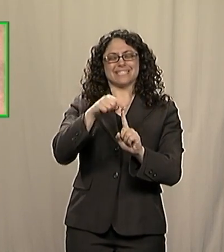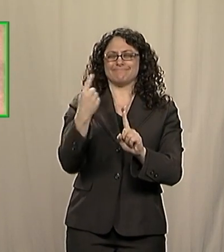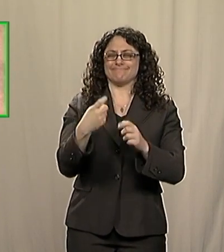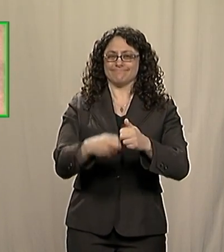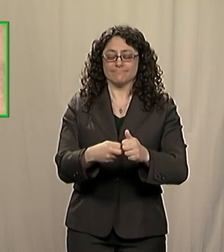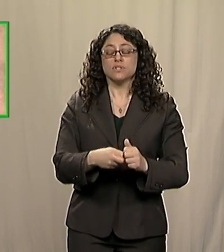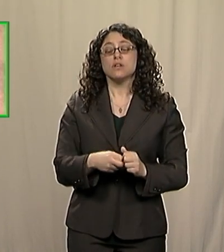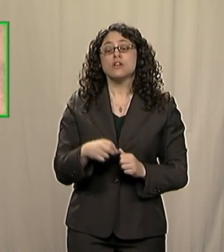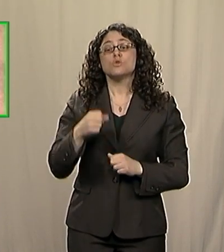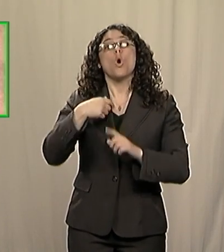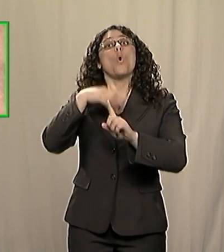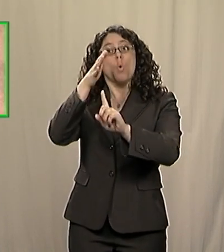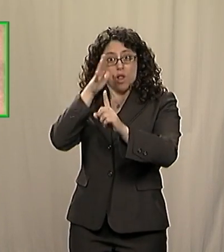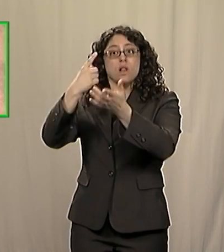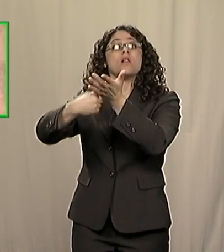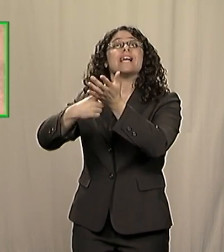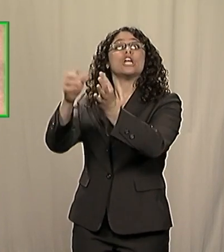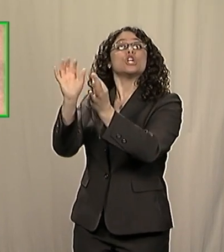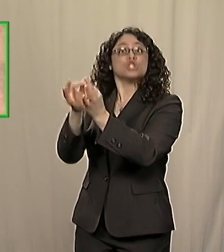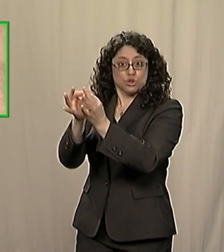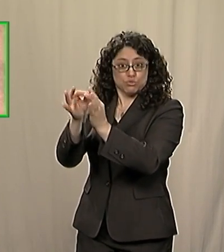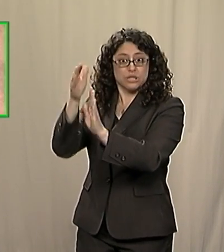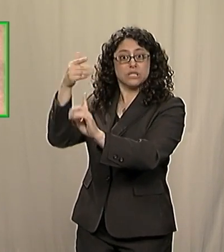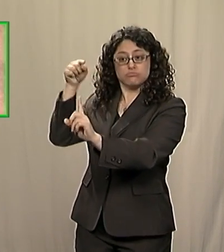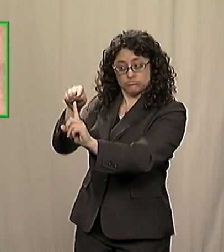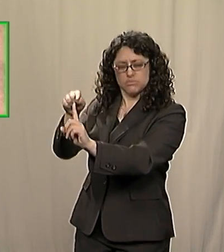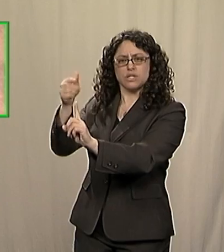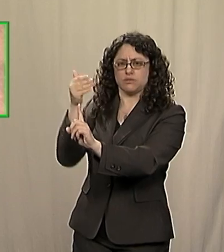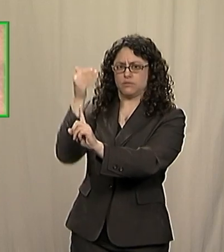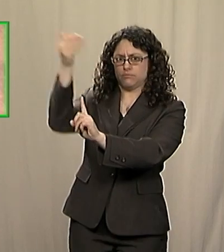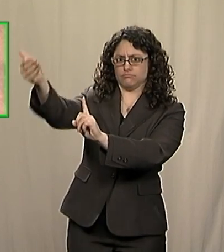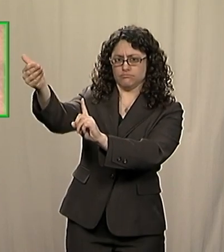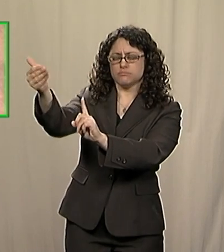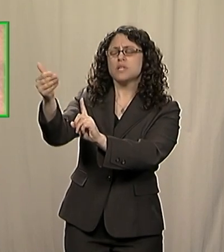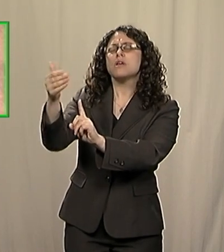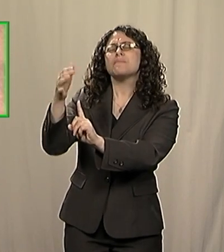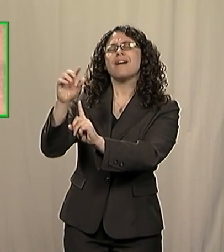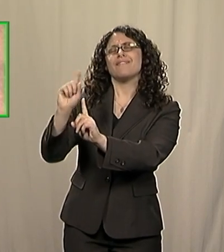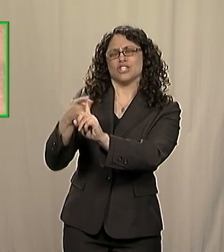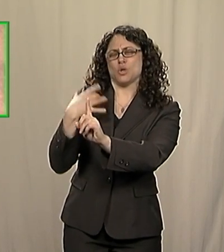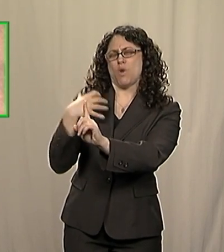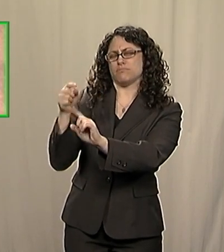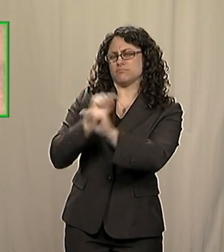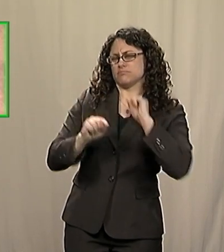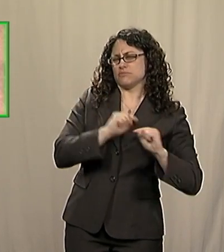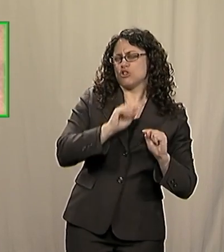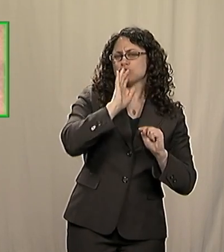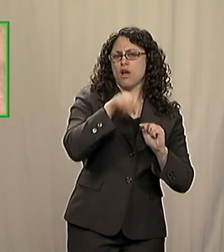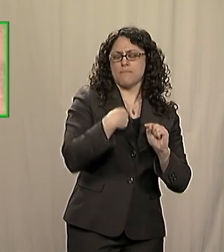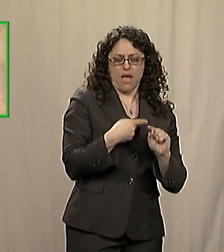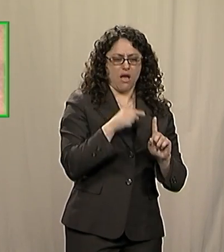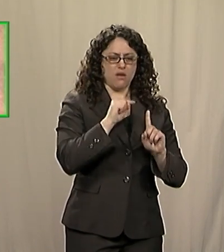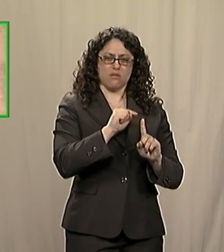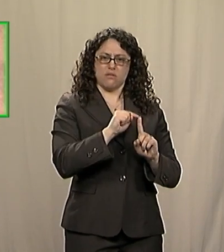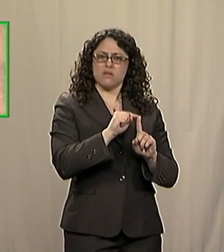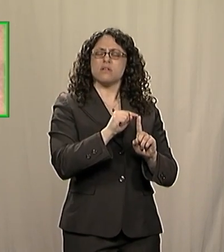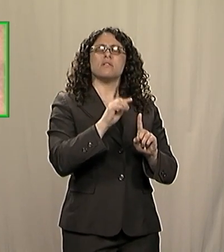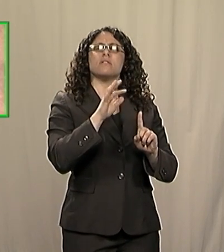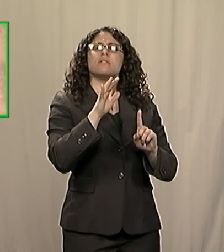I think it's important that we go back to first principles. Let's look at what happens when people are communicating monolingually